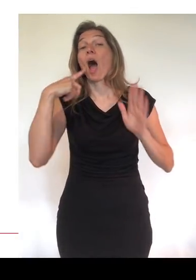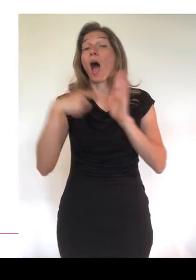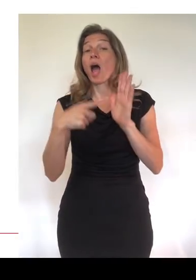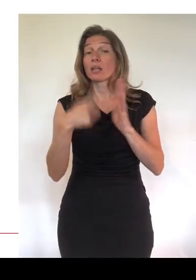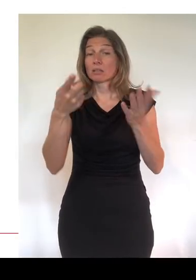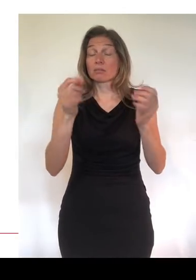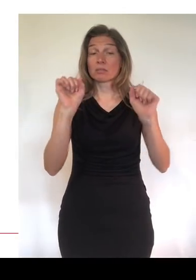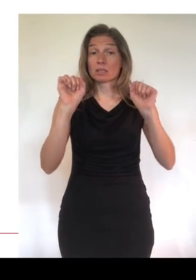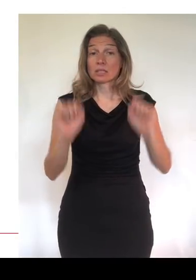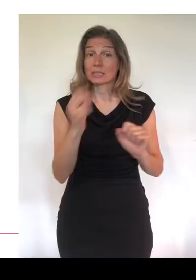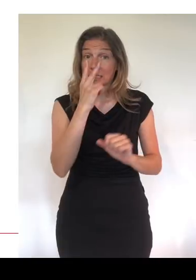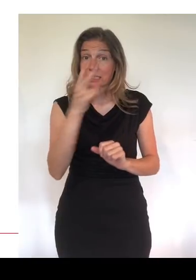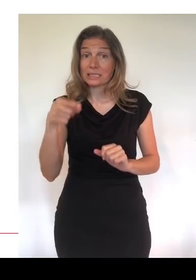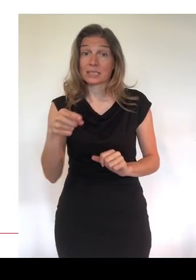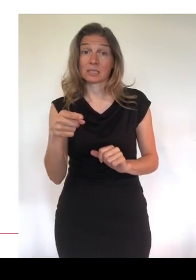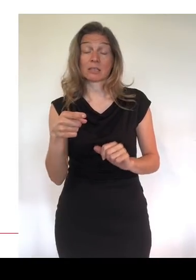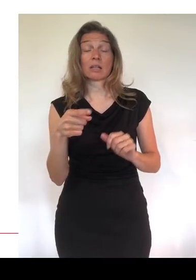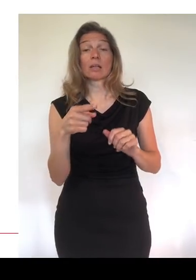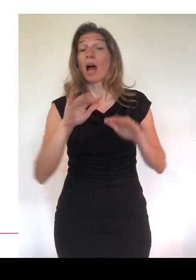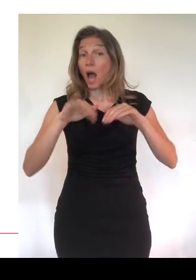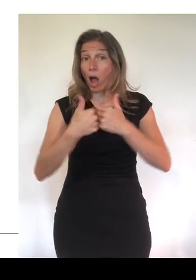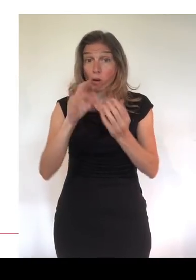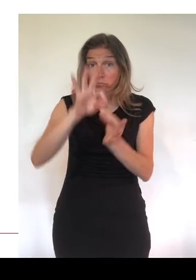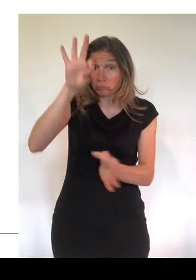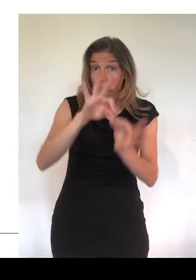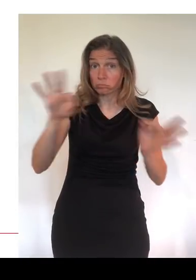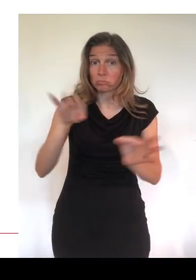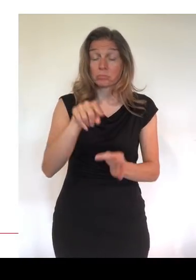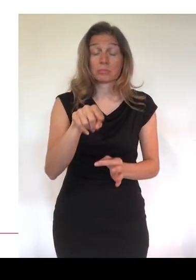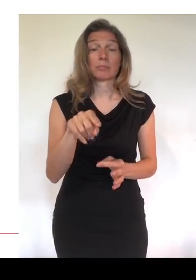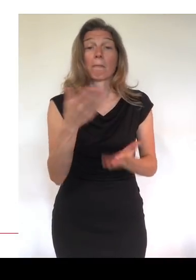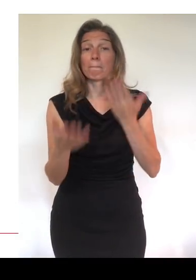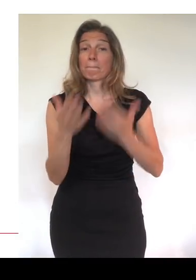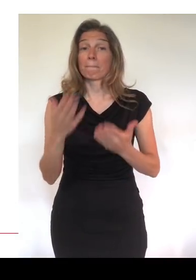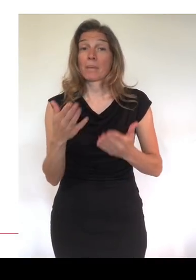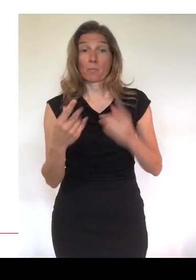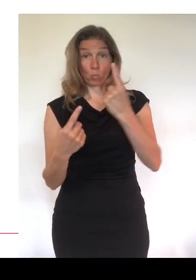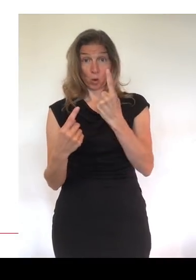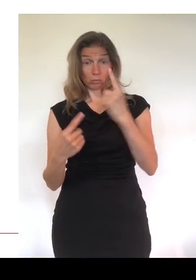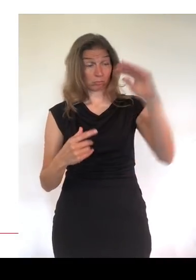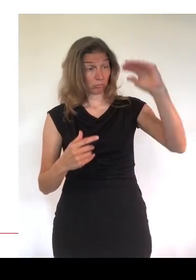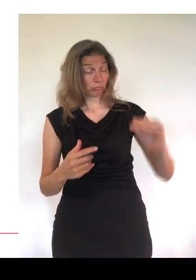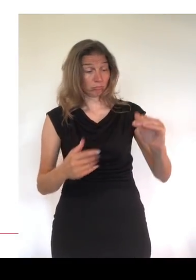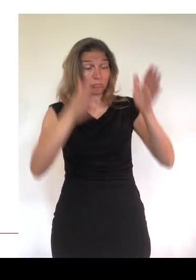level so when you see that a child is developing on many items or in many